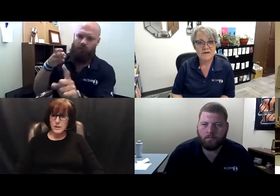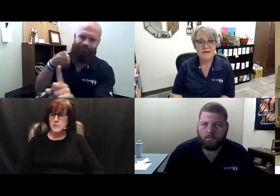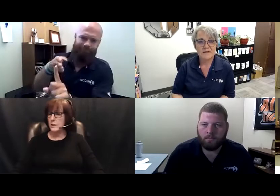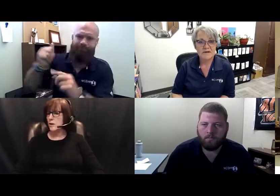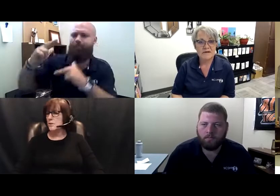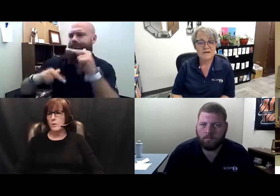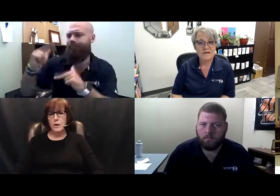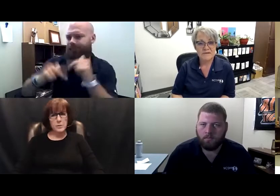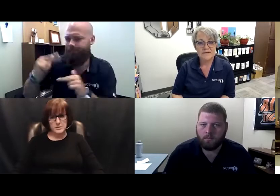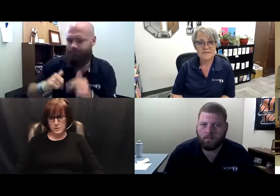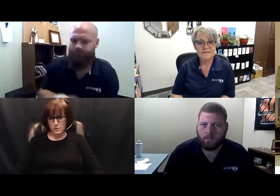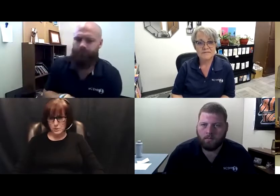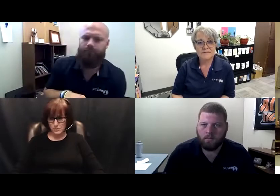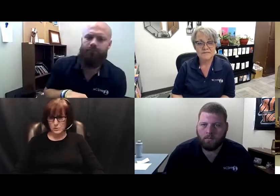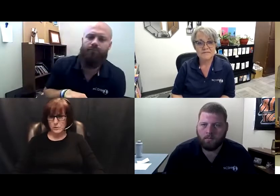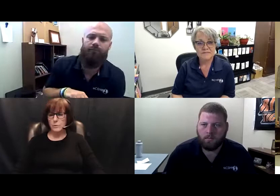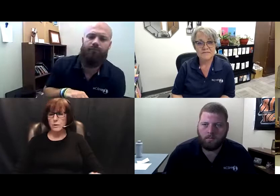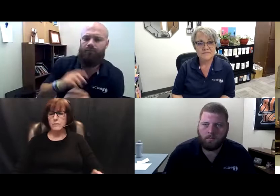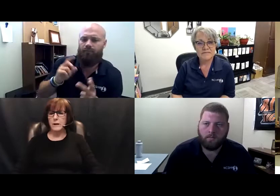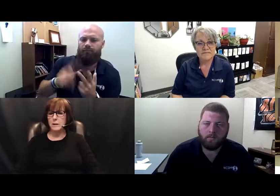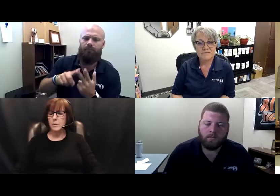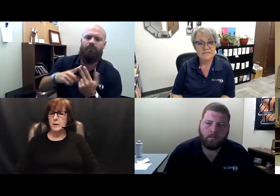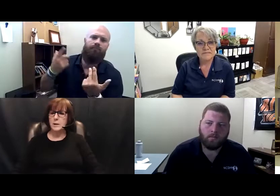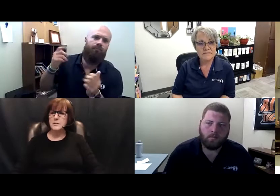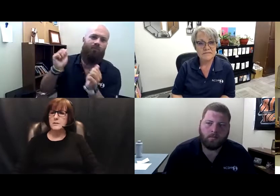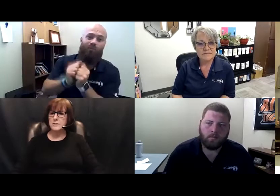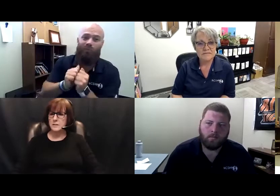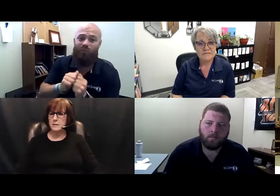So there's a great place to go too if you want to file a complaint against a